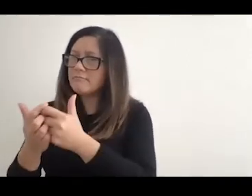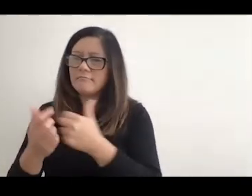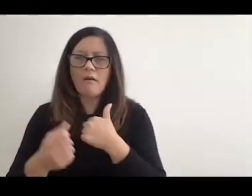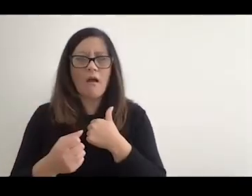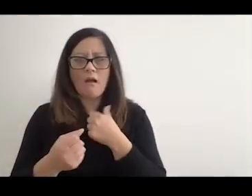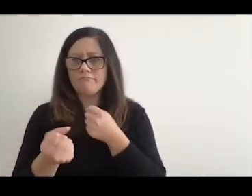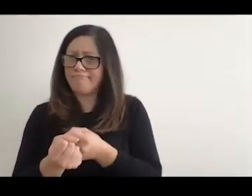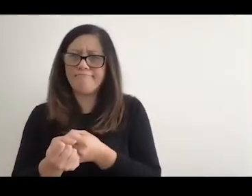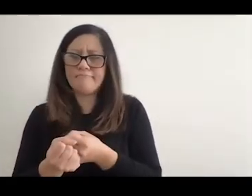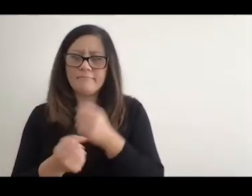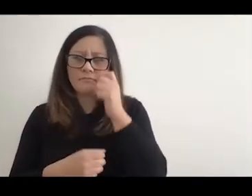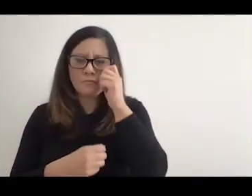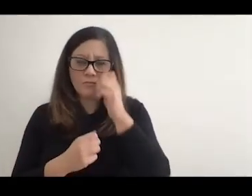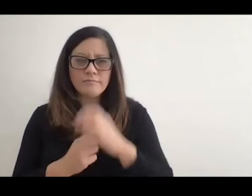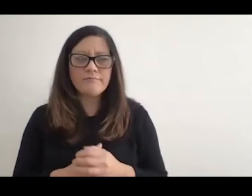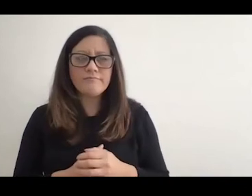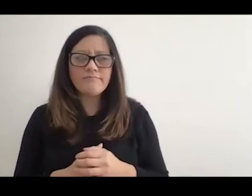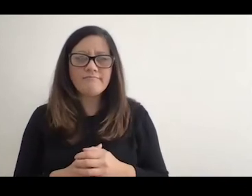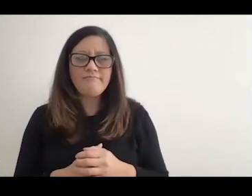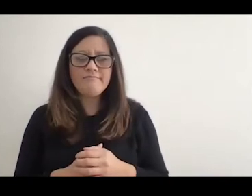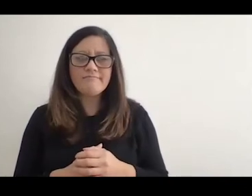And it really mirrors a lot of my approach